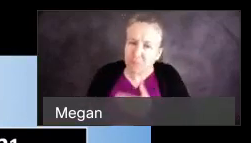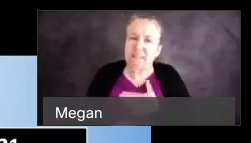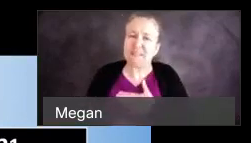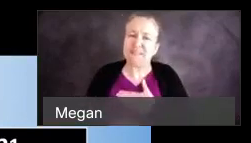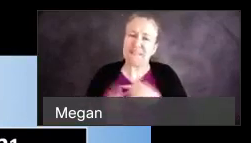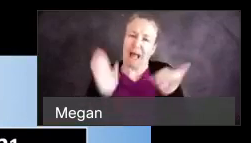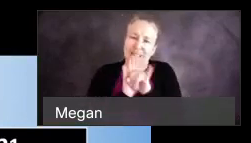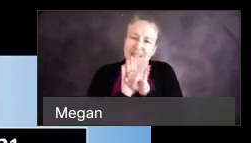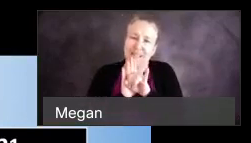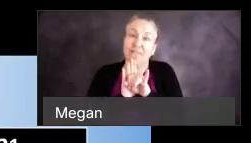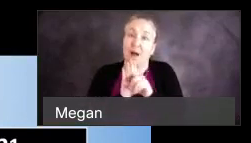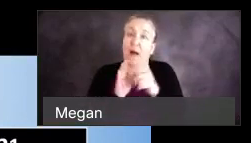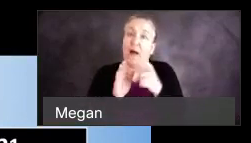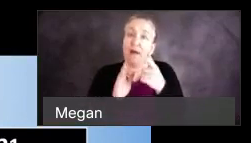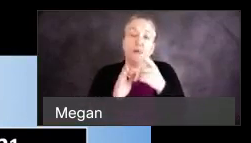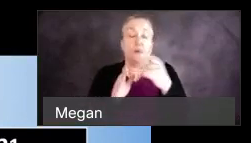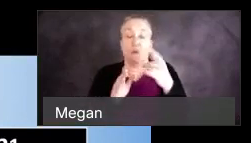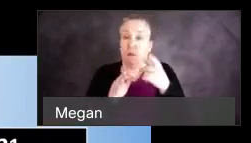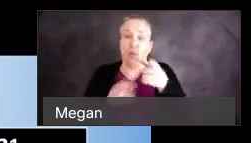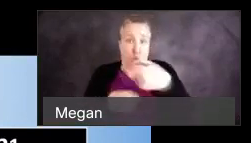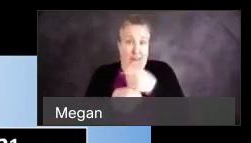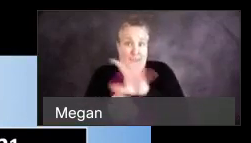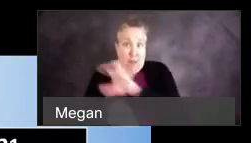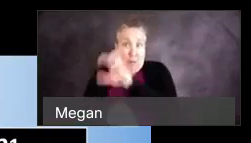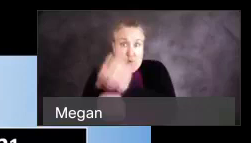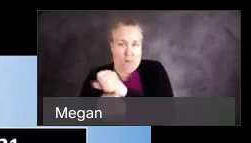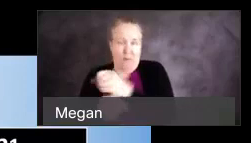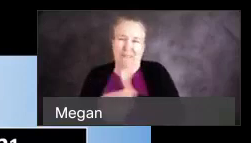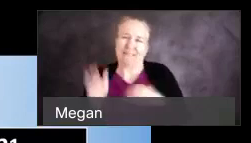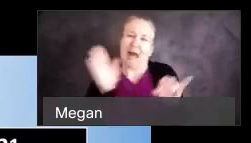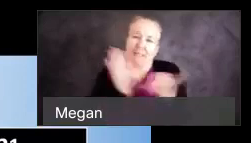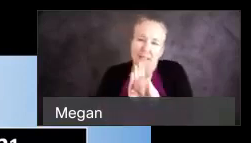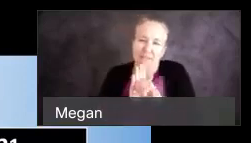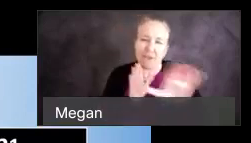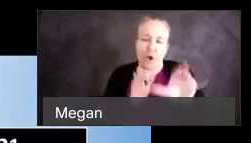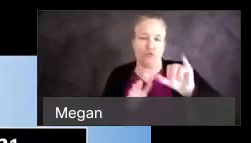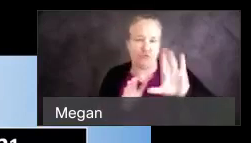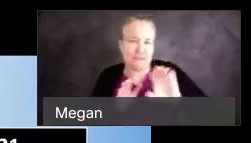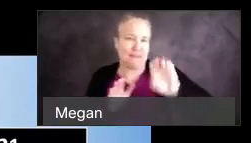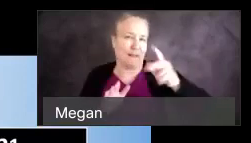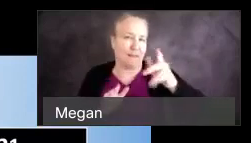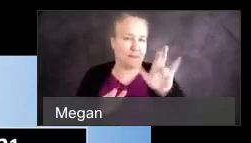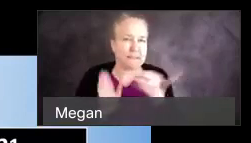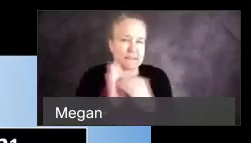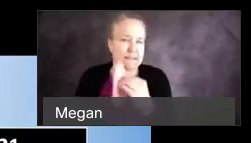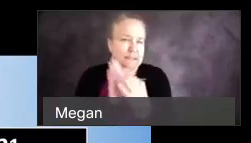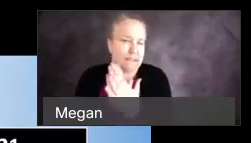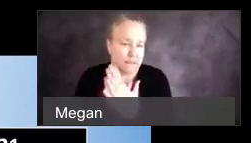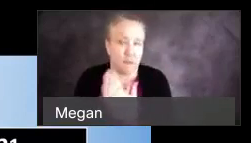when you're making your vaccine appointment. As you can see, when it comes to race, about